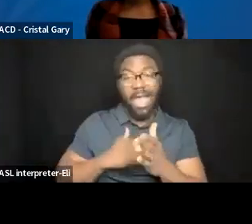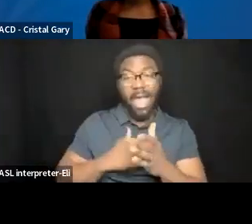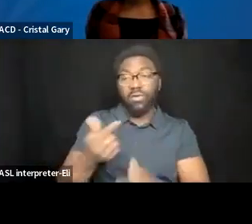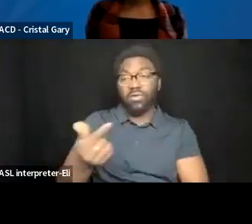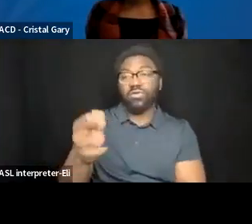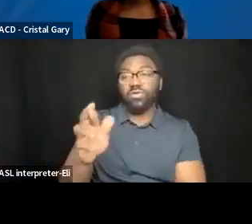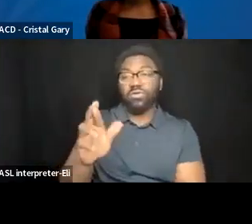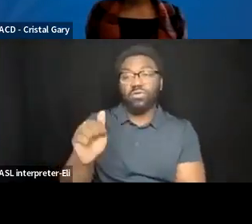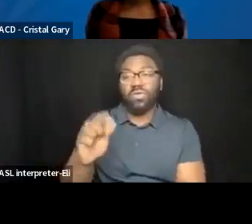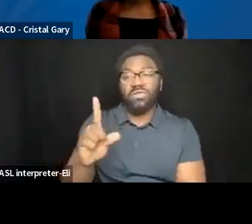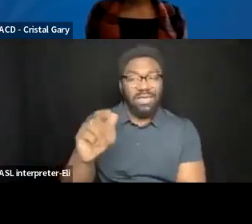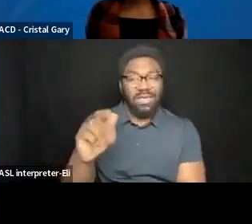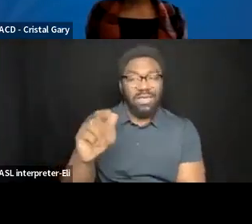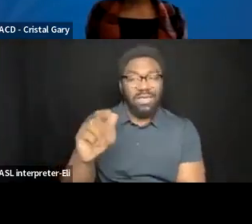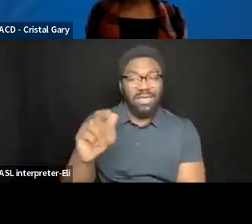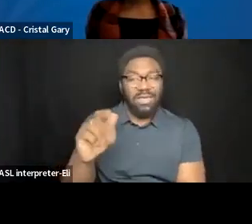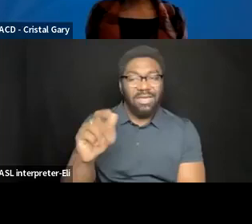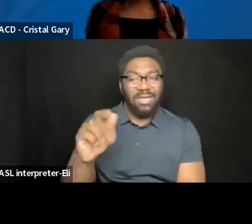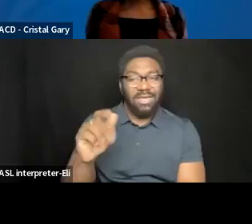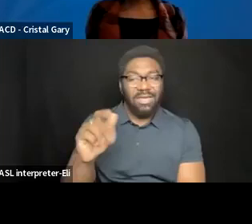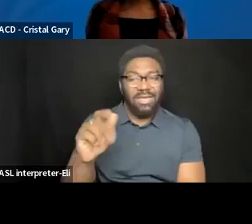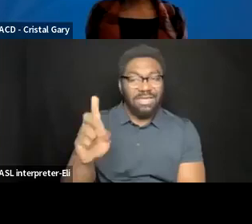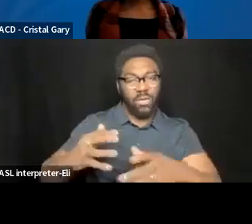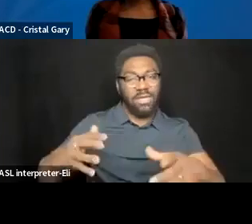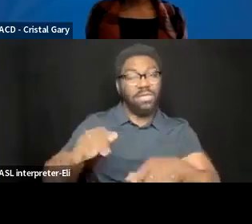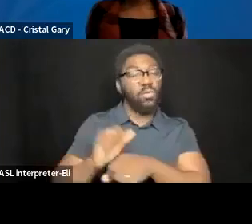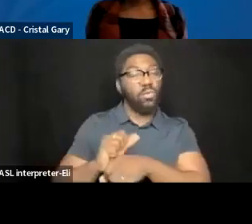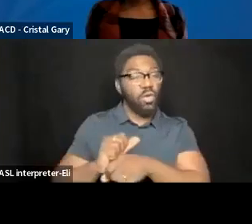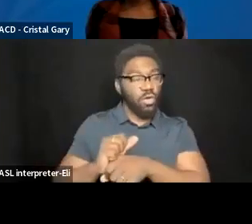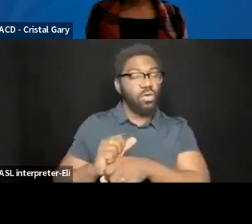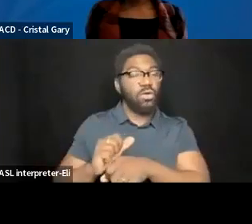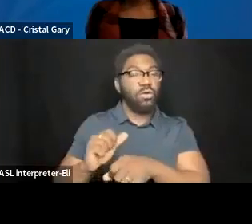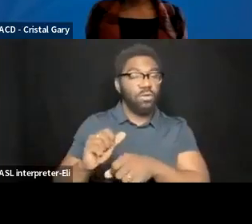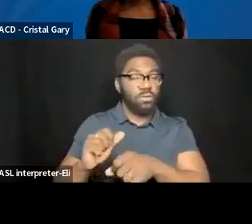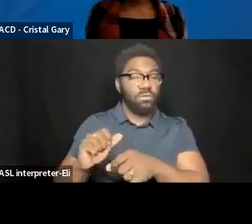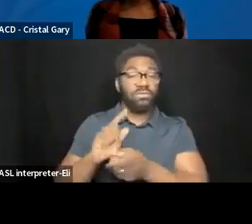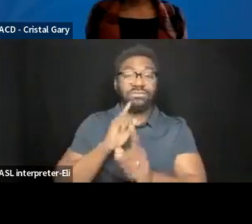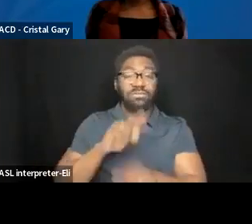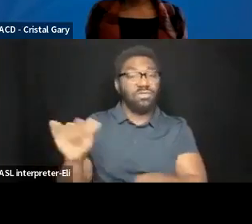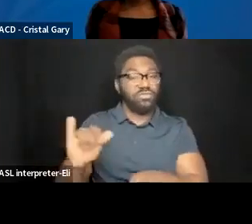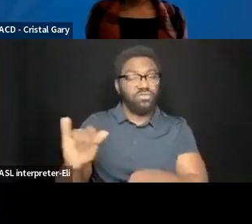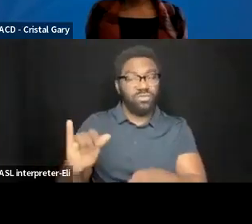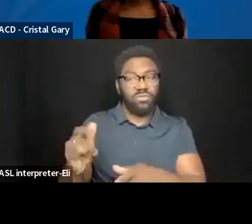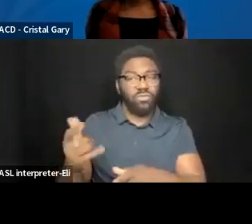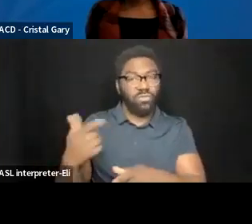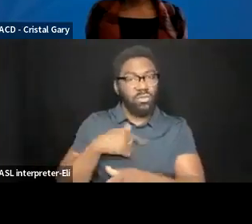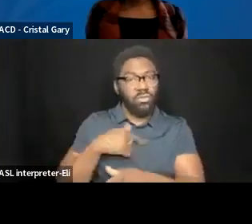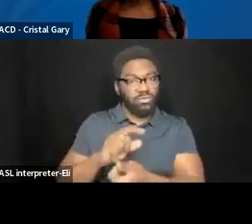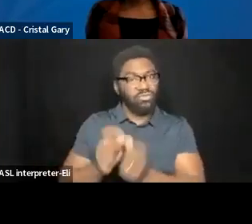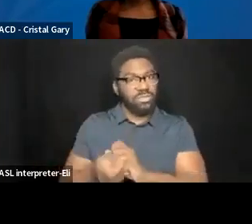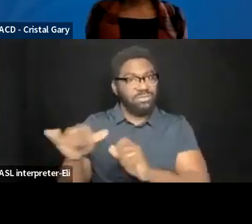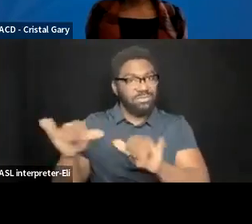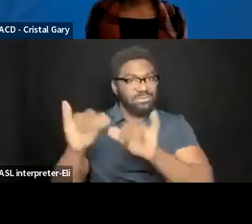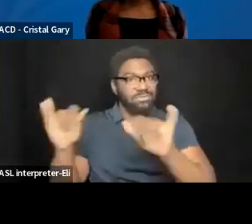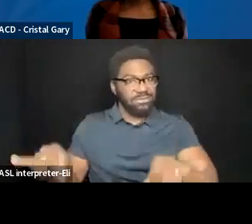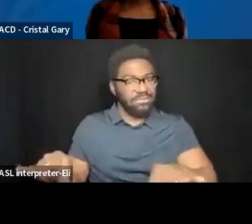we're prepared to stand things up. And I agree about the quality management system. We're currently piloting it and looking to have it agency-wide